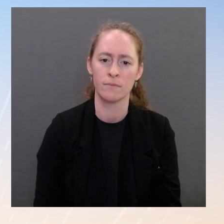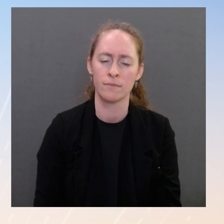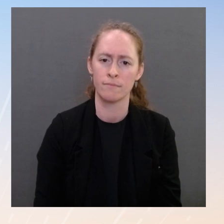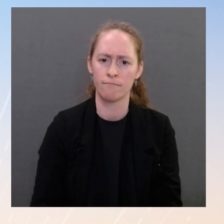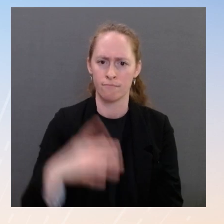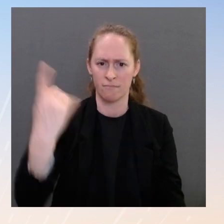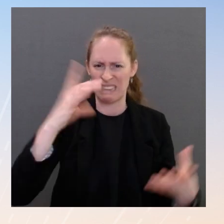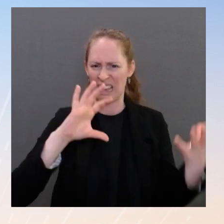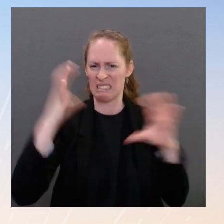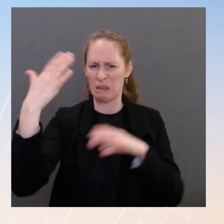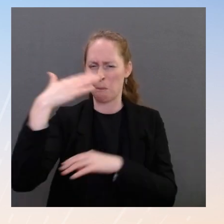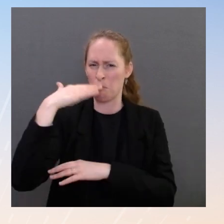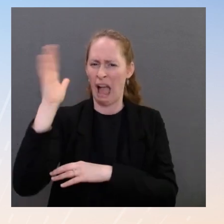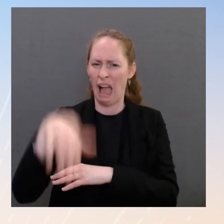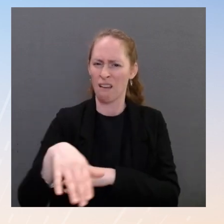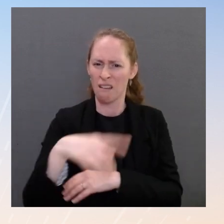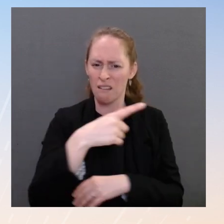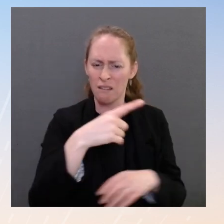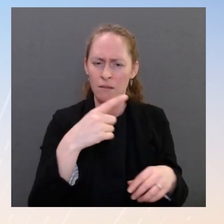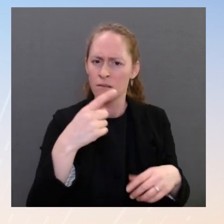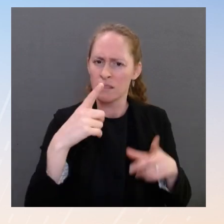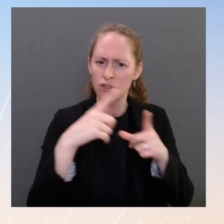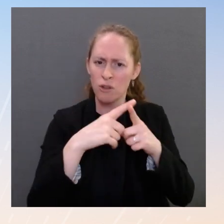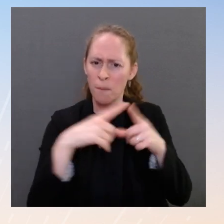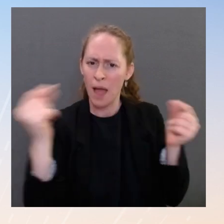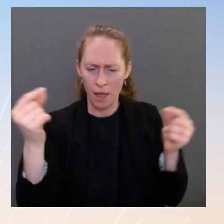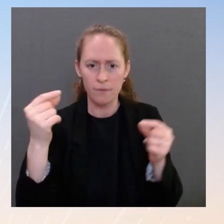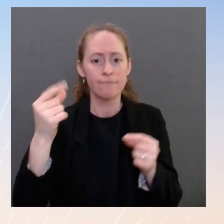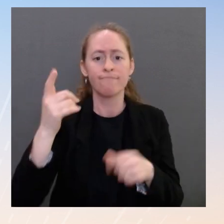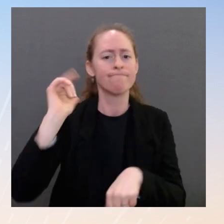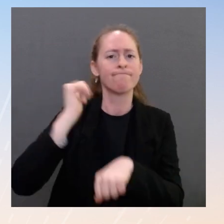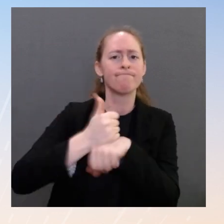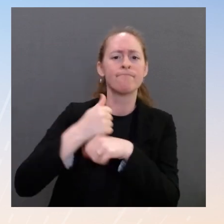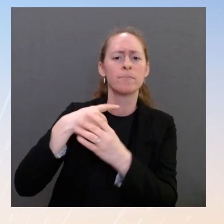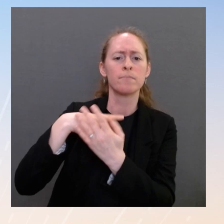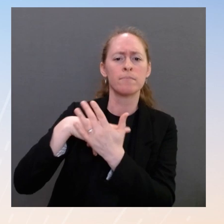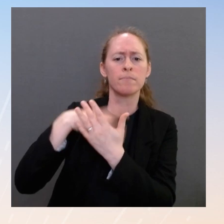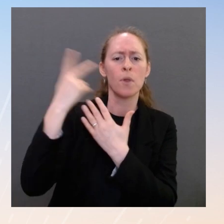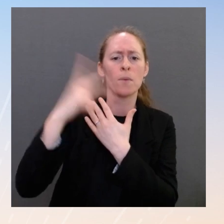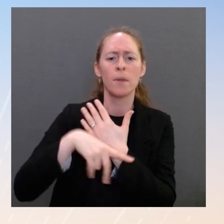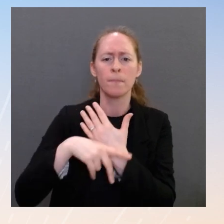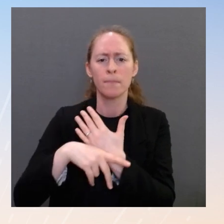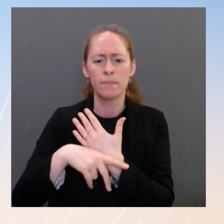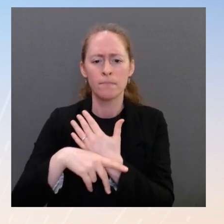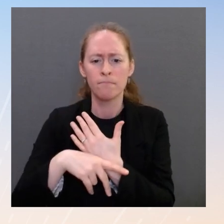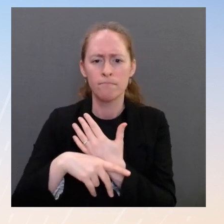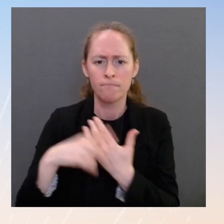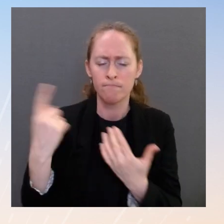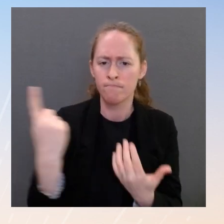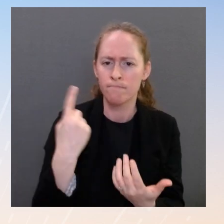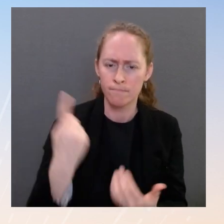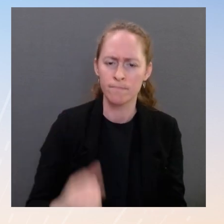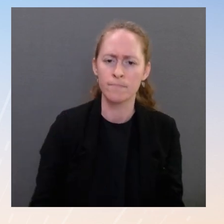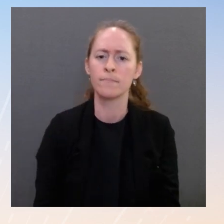have probably forgotten called Operation Tomodachi. Twenty-five thousand American military and ten thousand volunteers came from Japan to help.